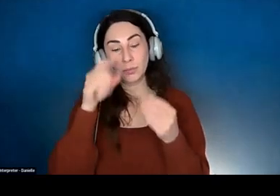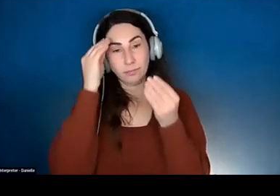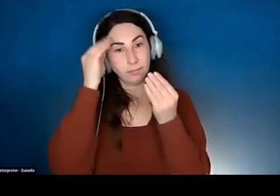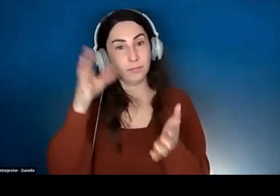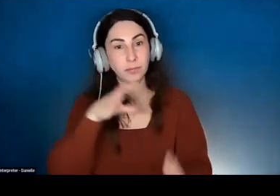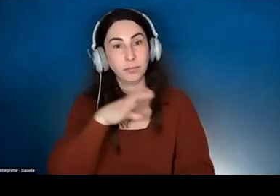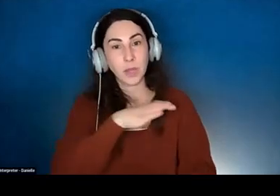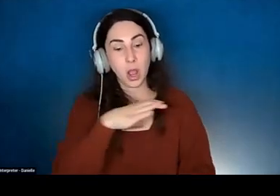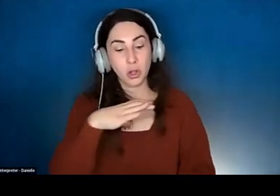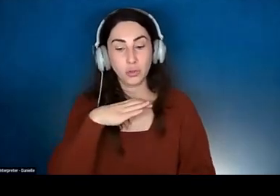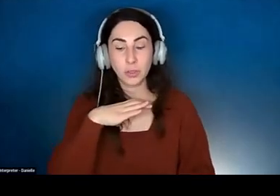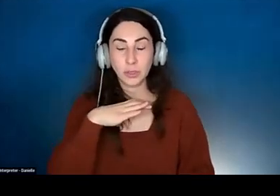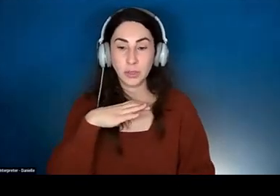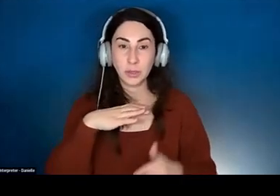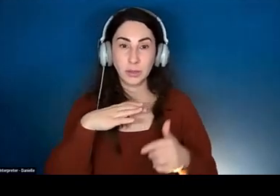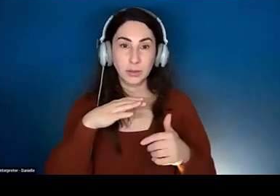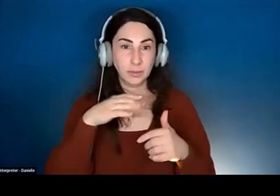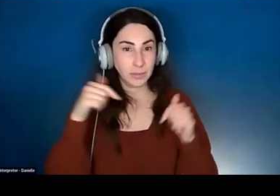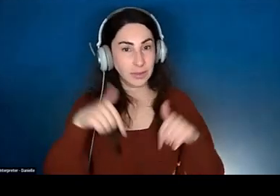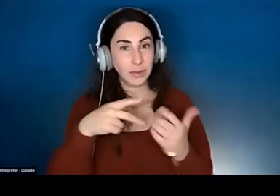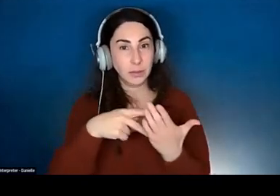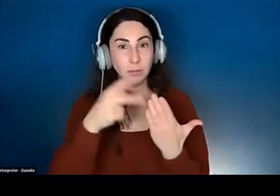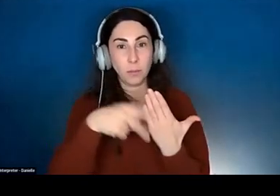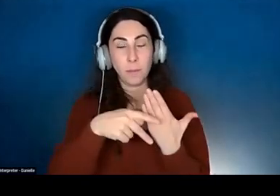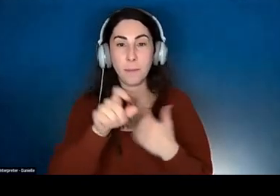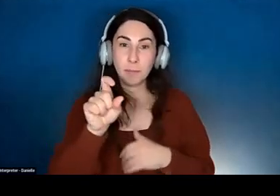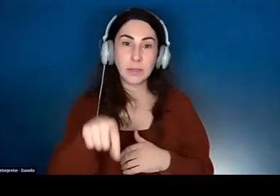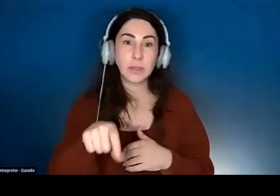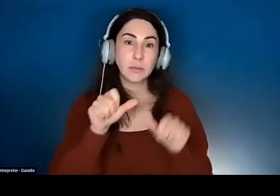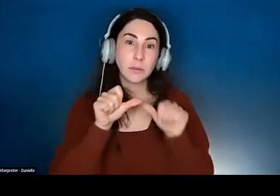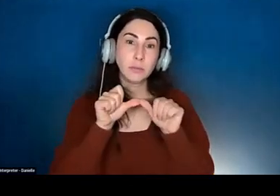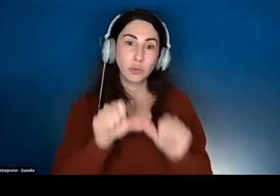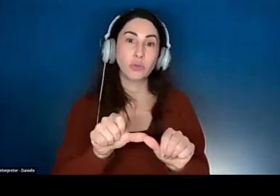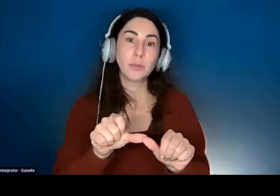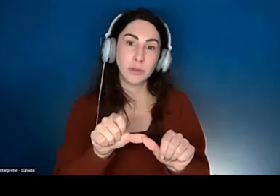program needs to be made permanent. It's been successful.